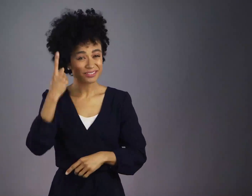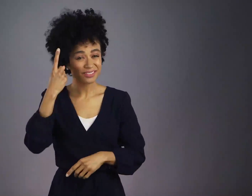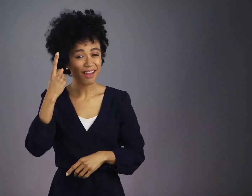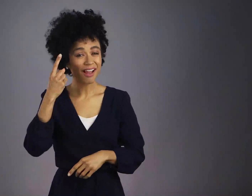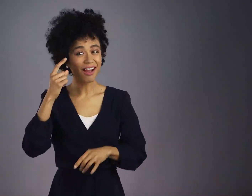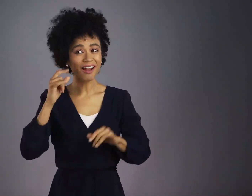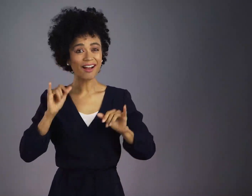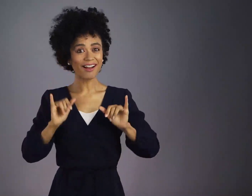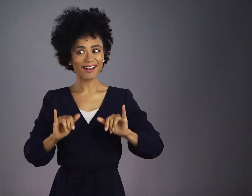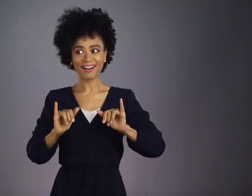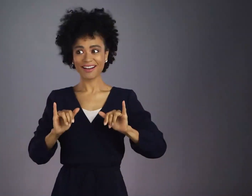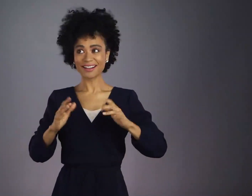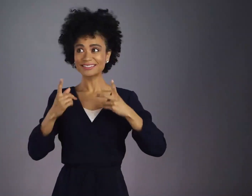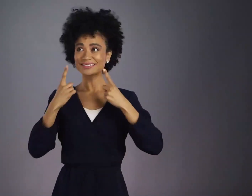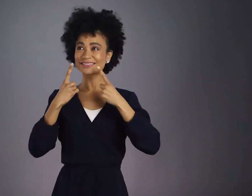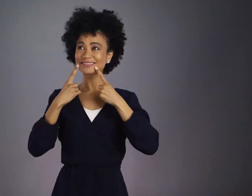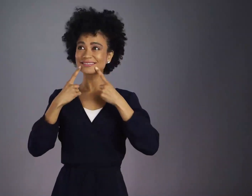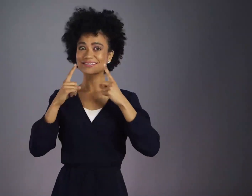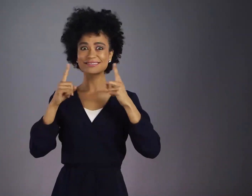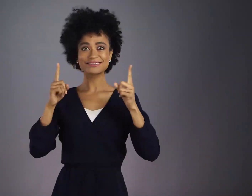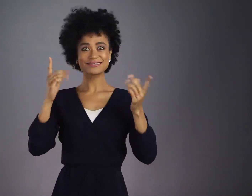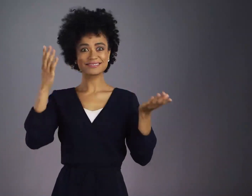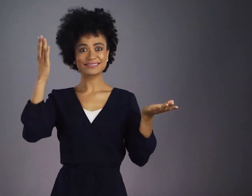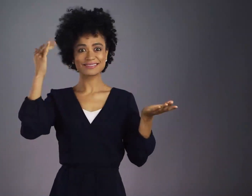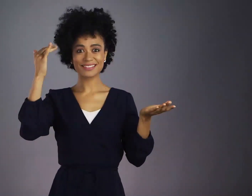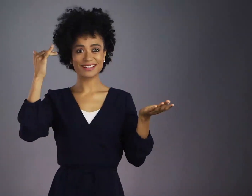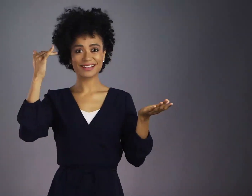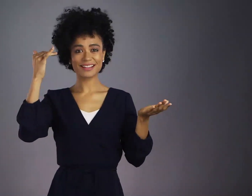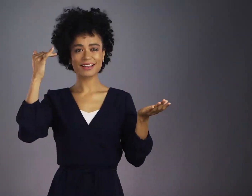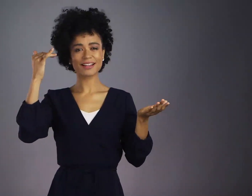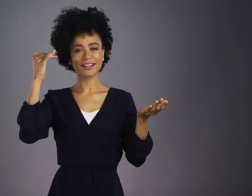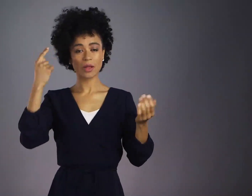We will suddenly realize that God is doing for us